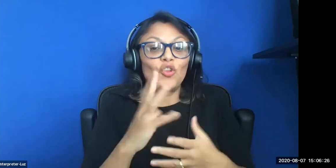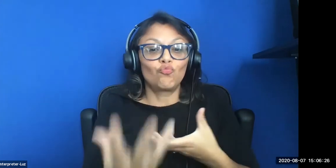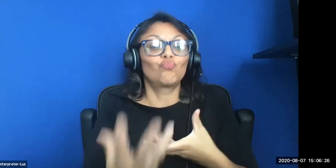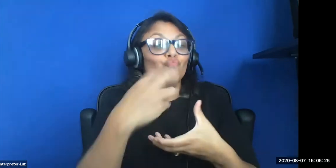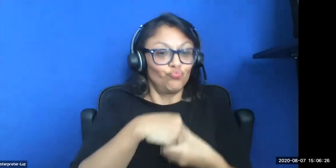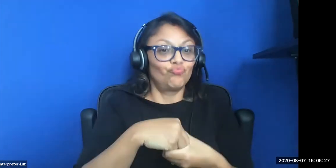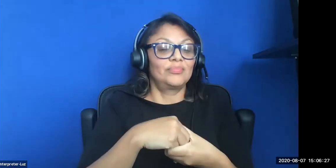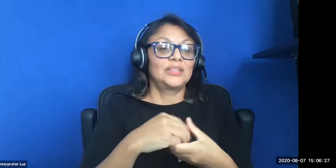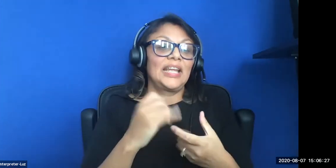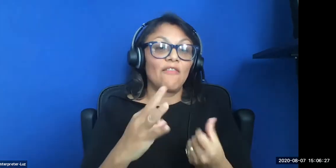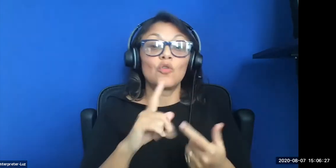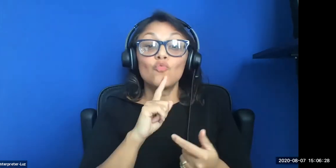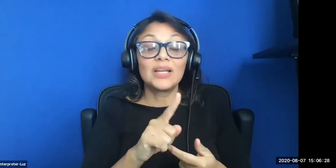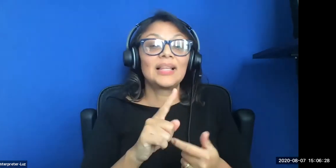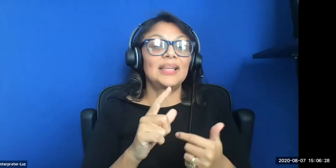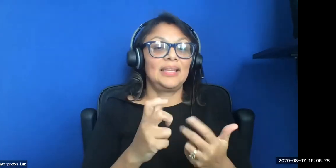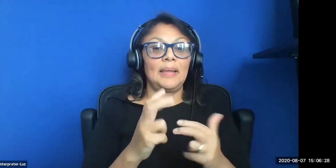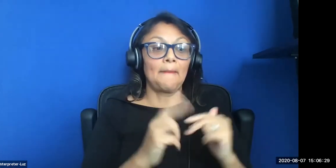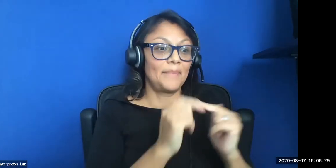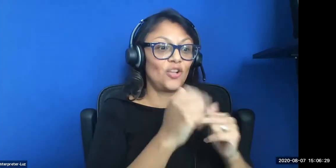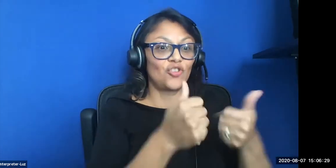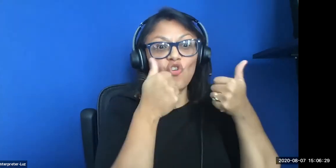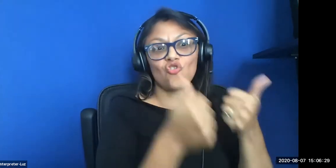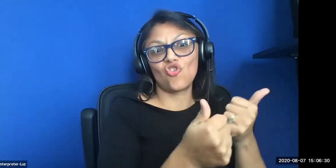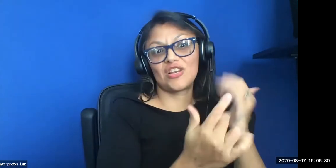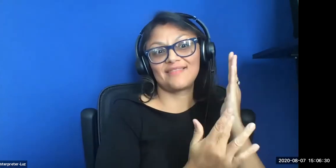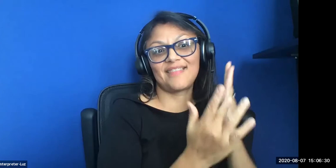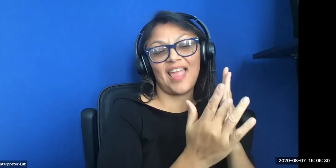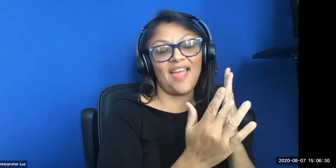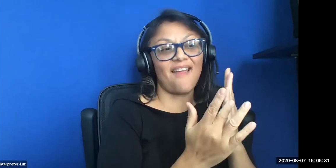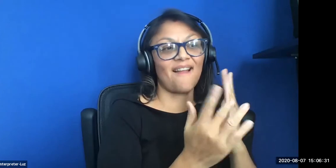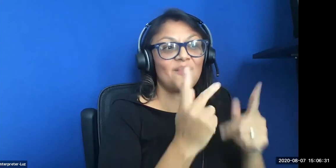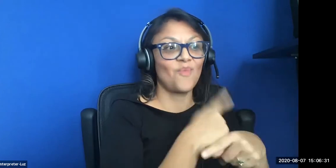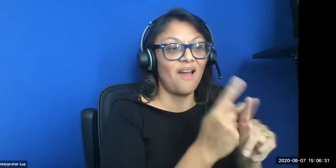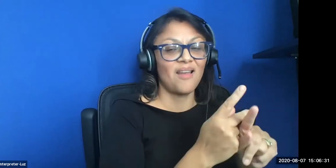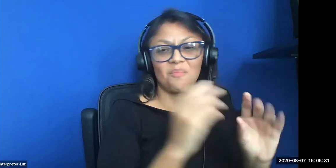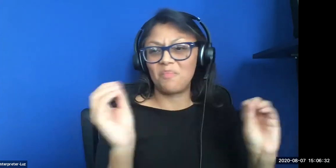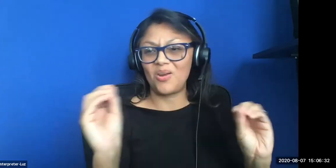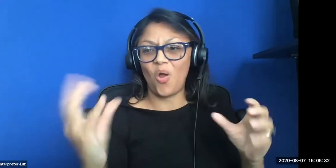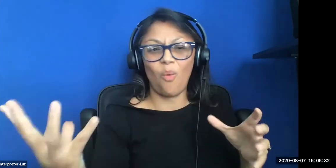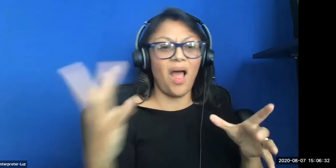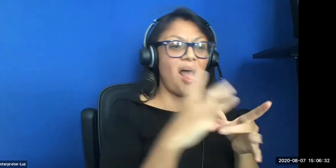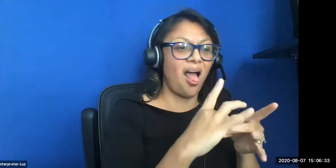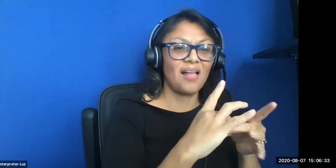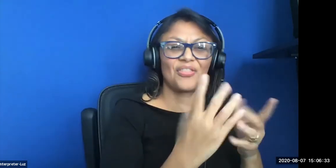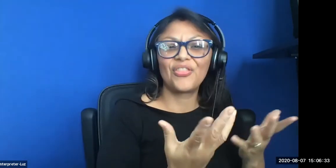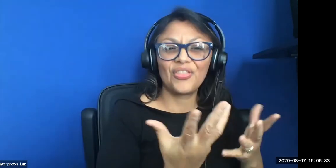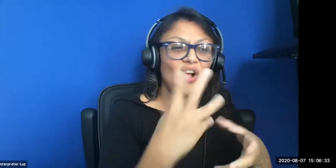Channelle Charest: If we build a really cool tech product and no one uses it. Who cares. Like, that doesn't solve any problems. So we would love feedback in this process as well.